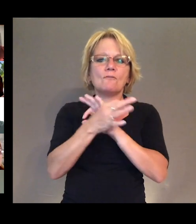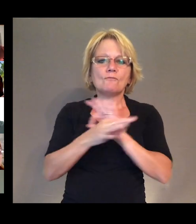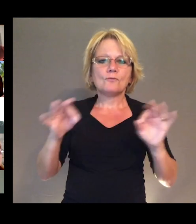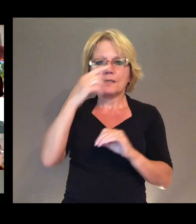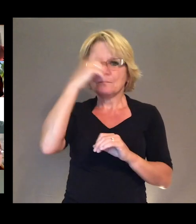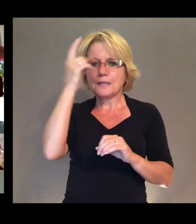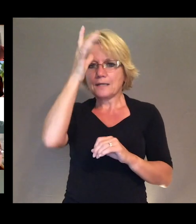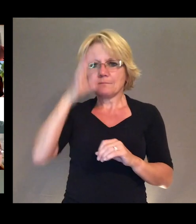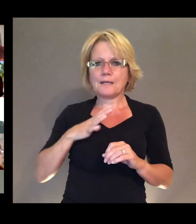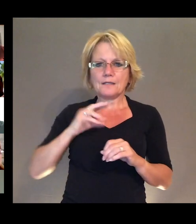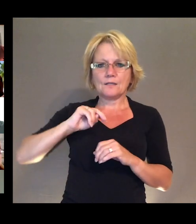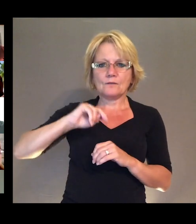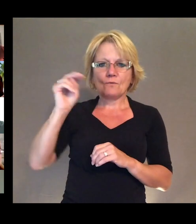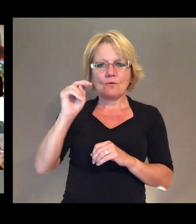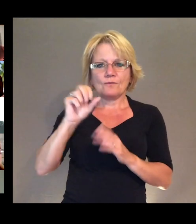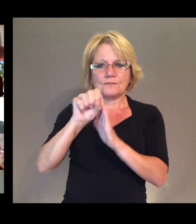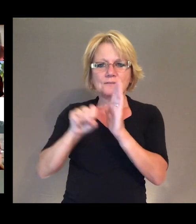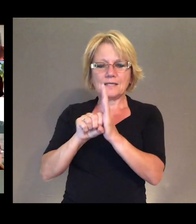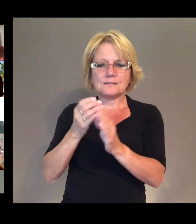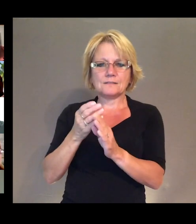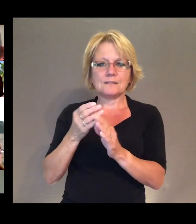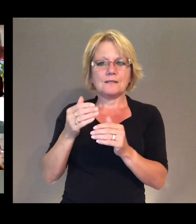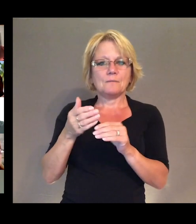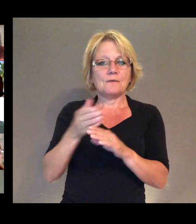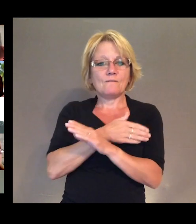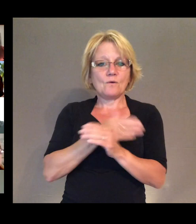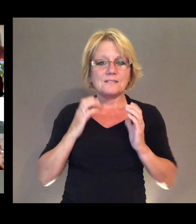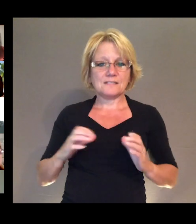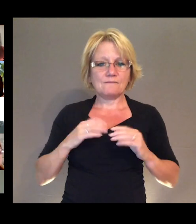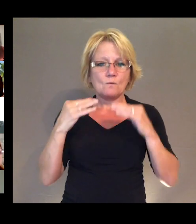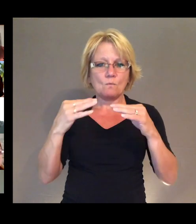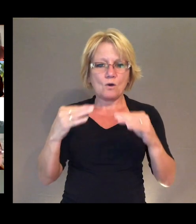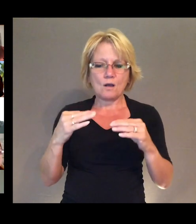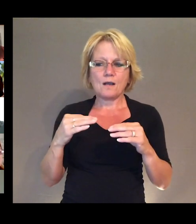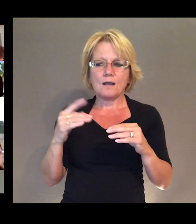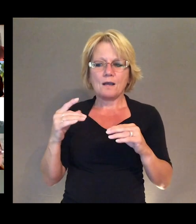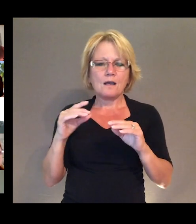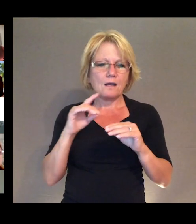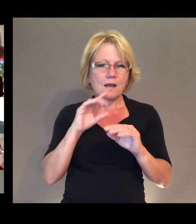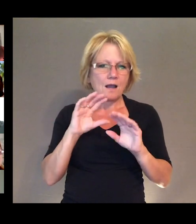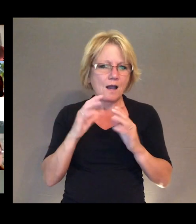prior to the civil war. And we use the word black in the question, and I have white kids who say,